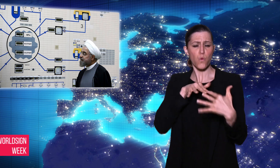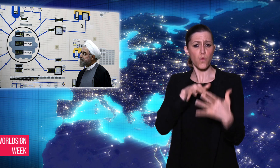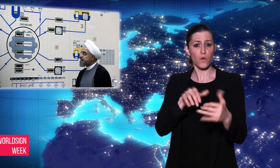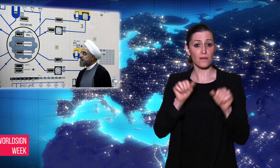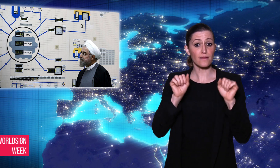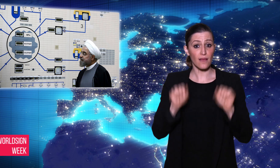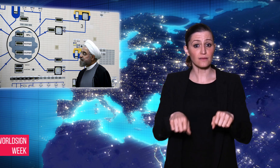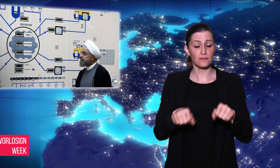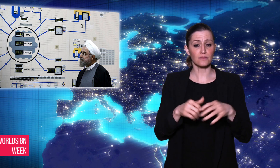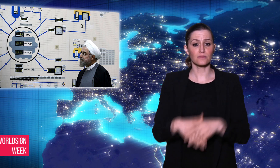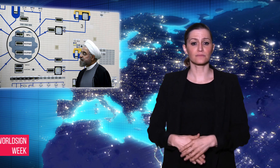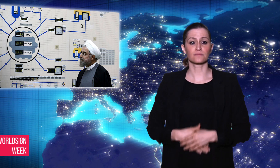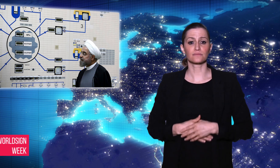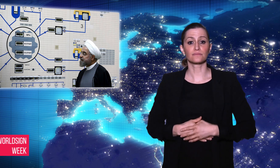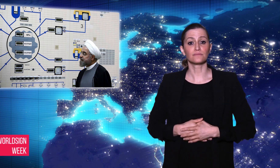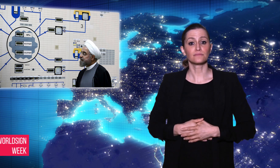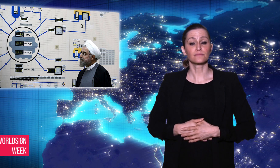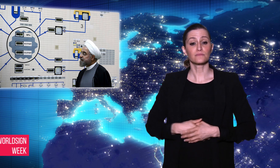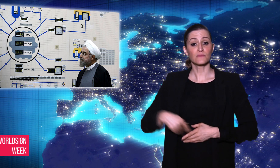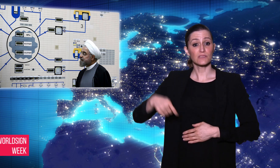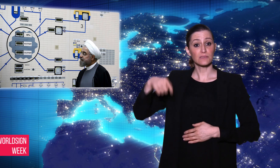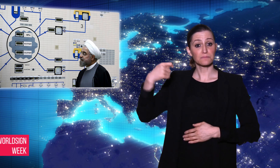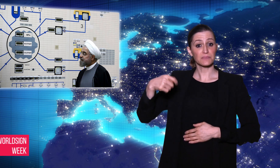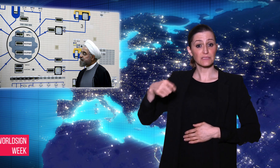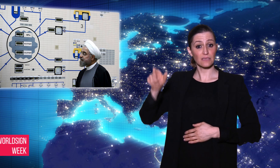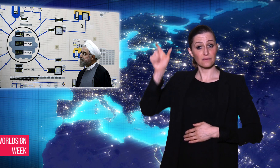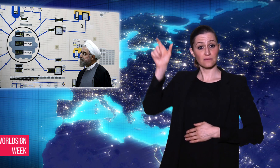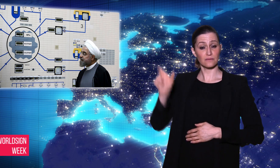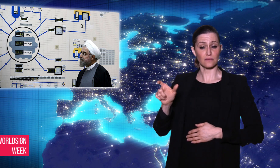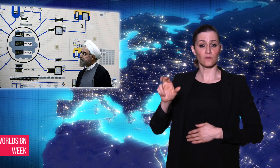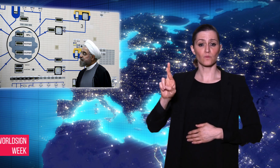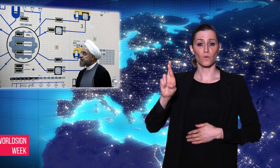into an all-out war.